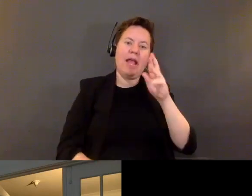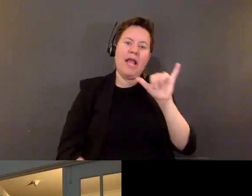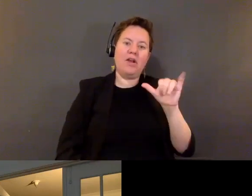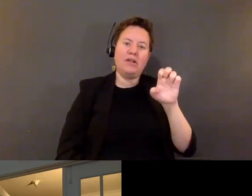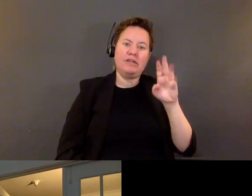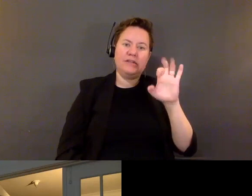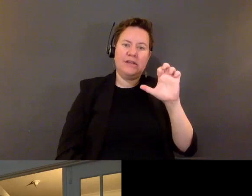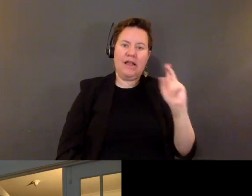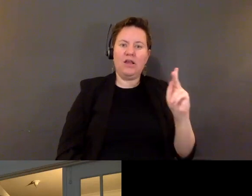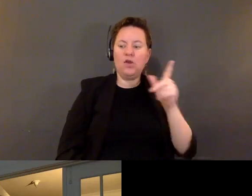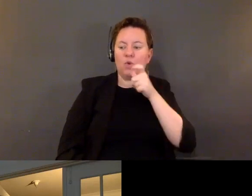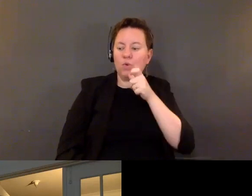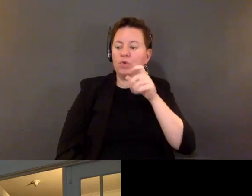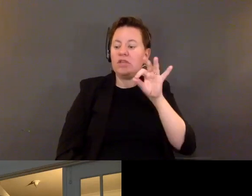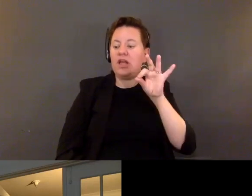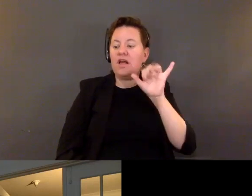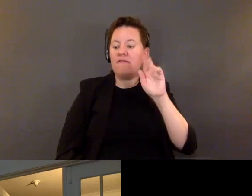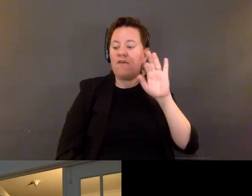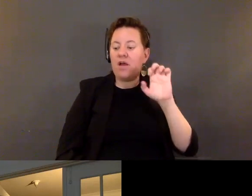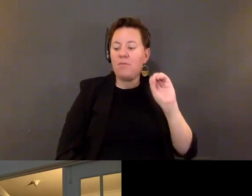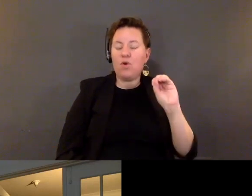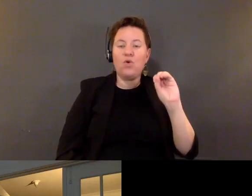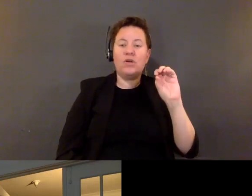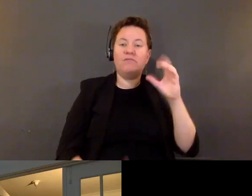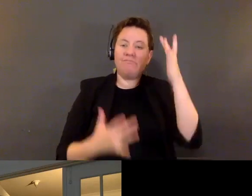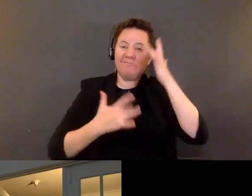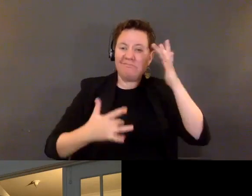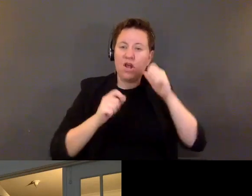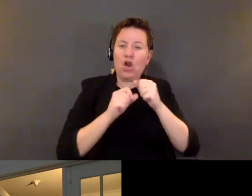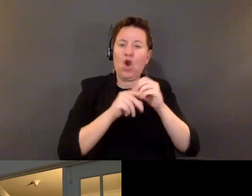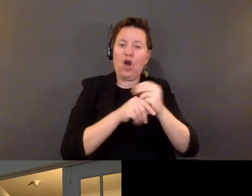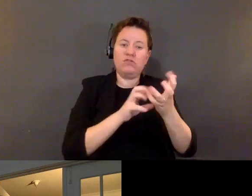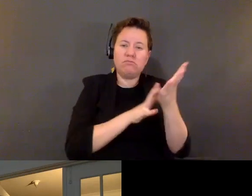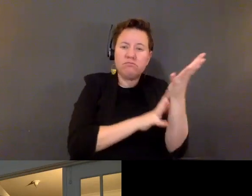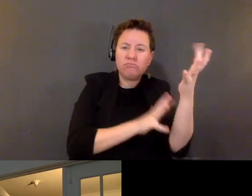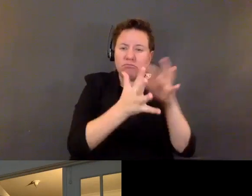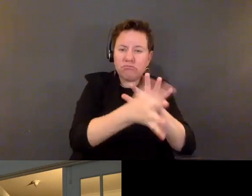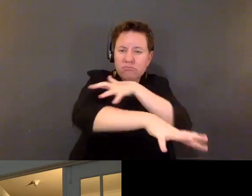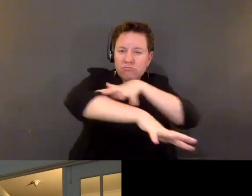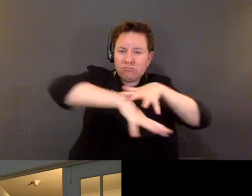oceans progressiva had caused webs and streamers and sheets of calcium to form inside his body